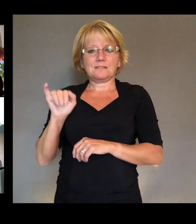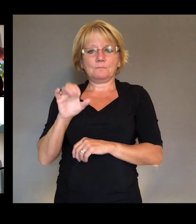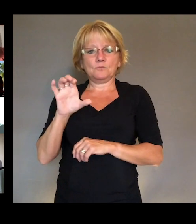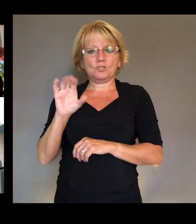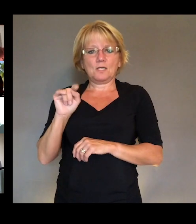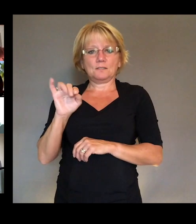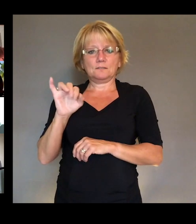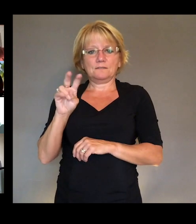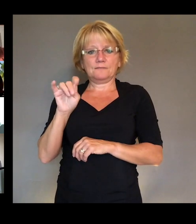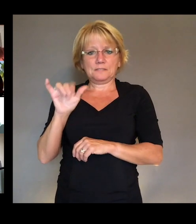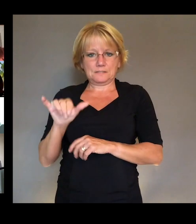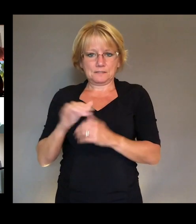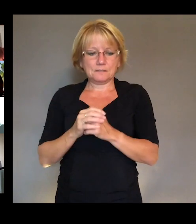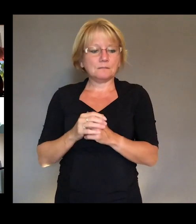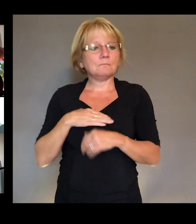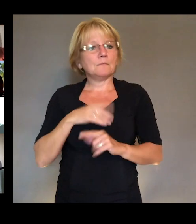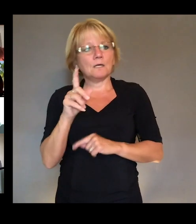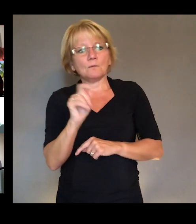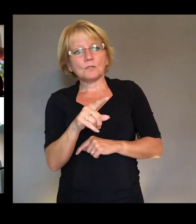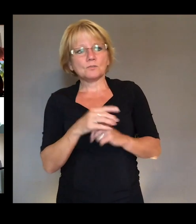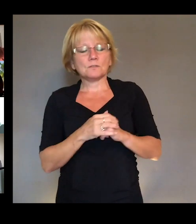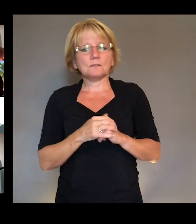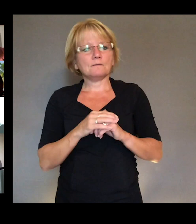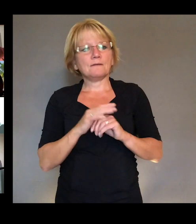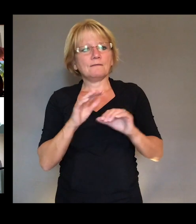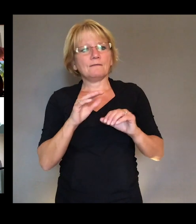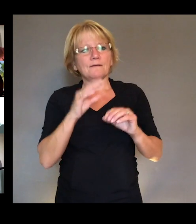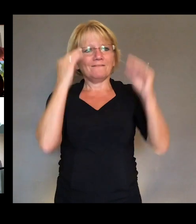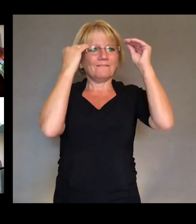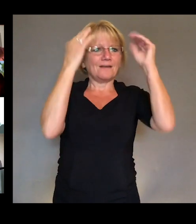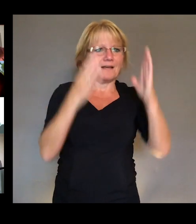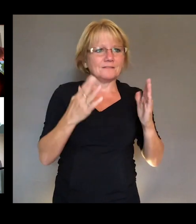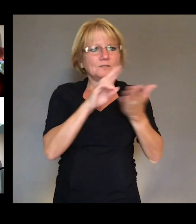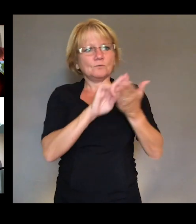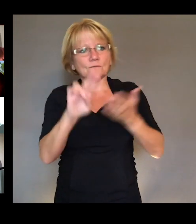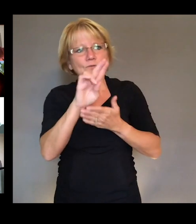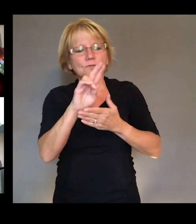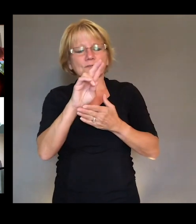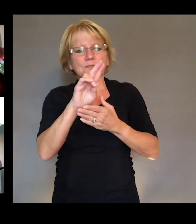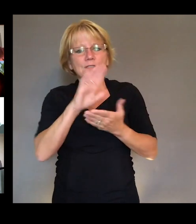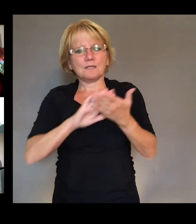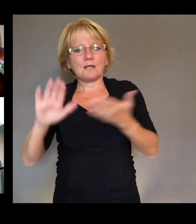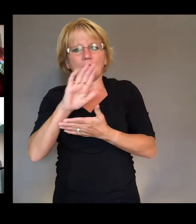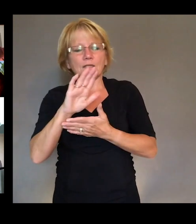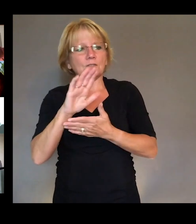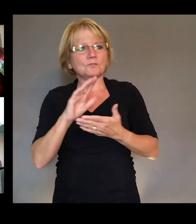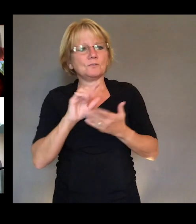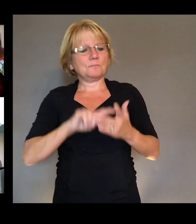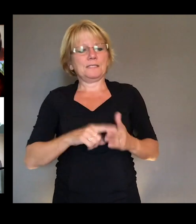I appreciate you being here. My question for you is how can faculty and universities and colleges begin to cultivate